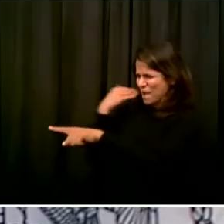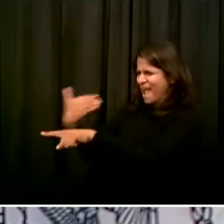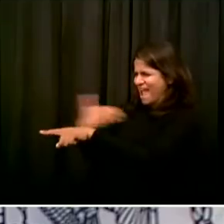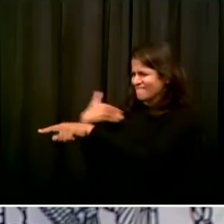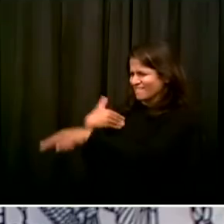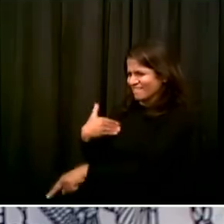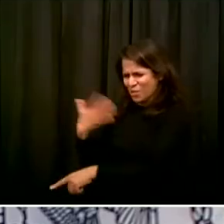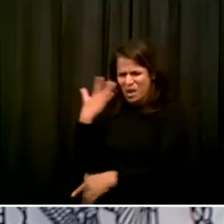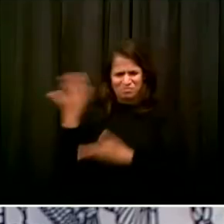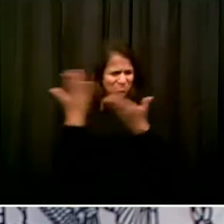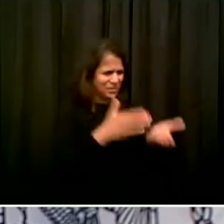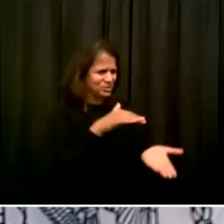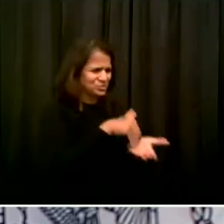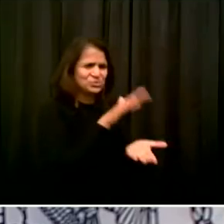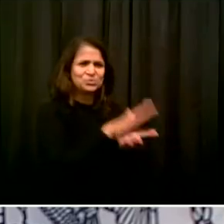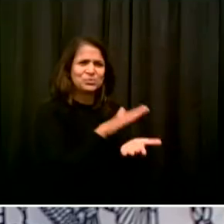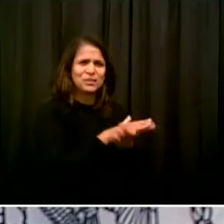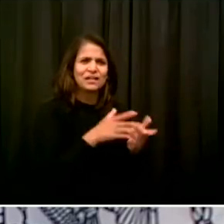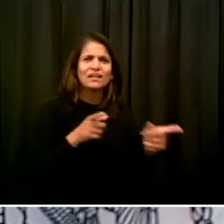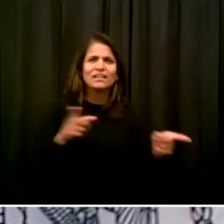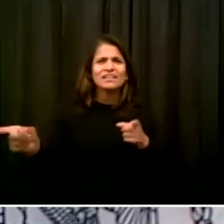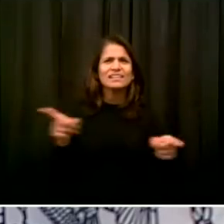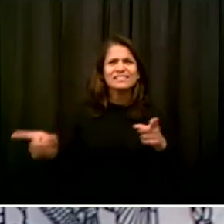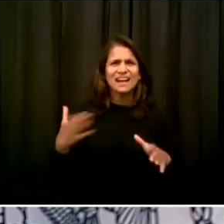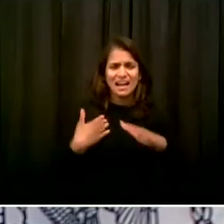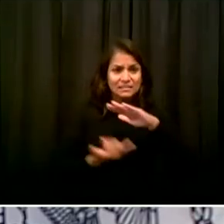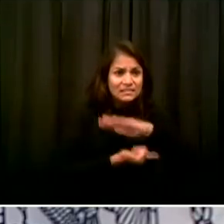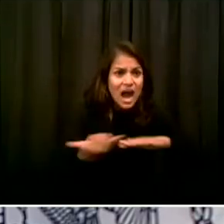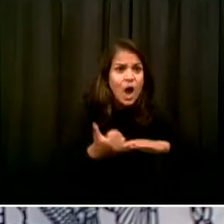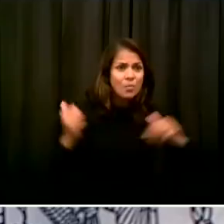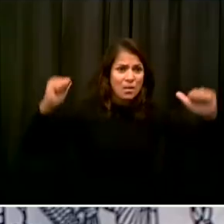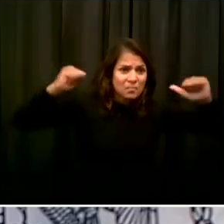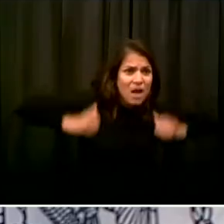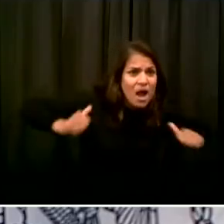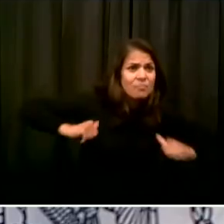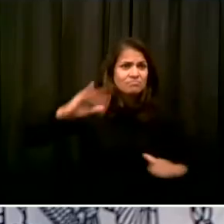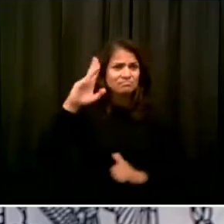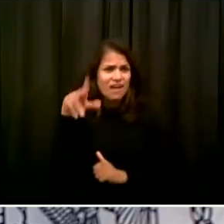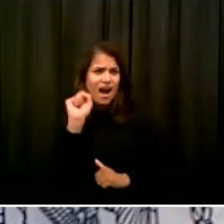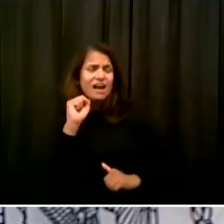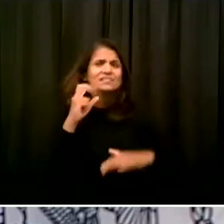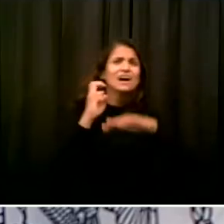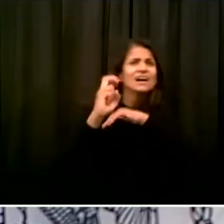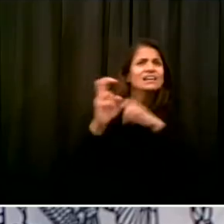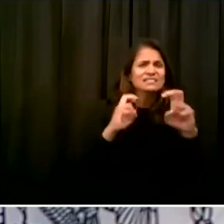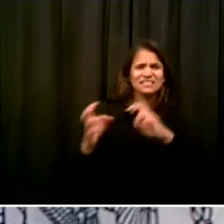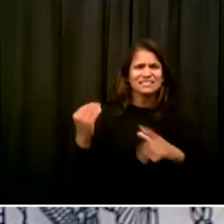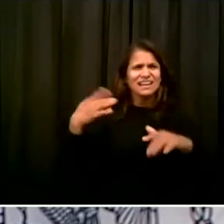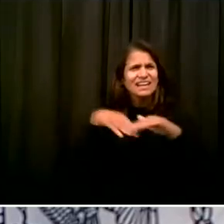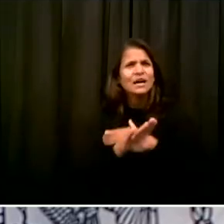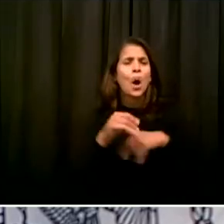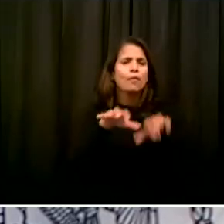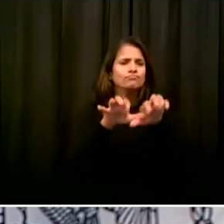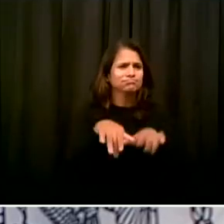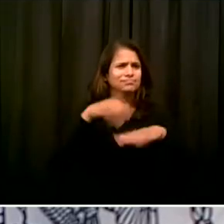WHY ARE THE STUDENTS COMMUTING